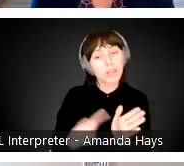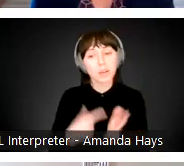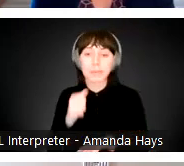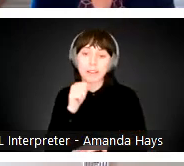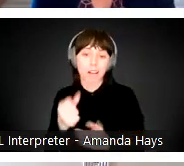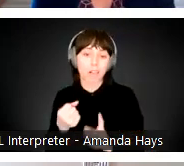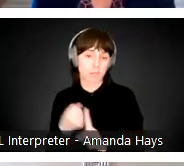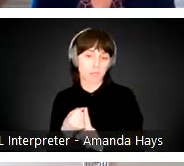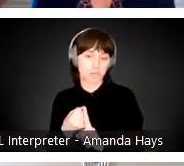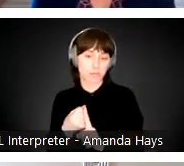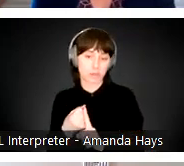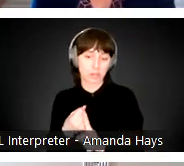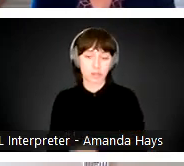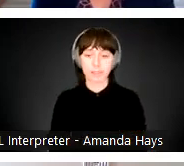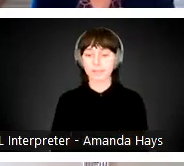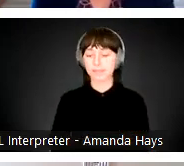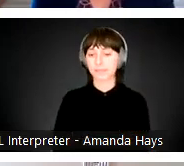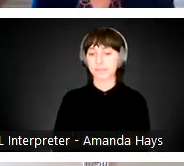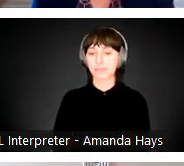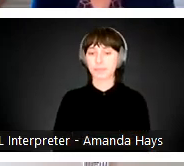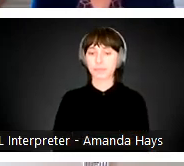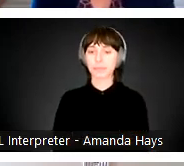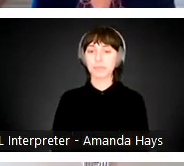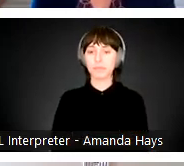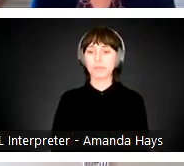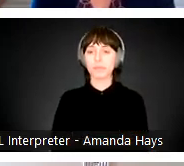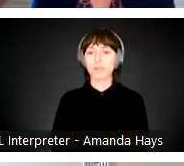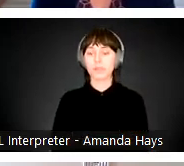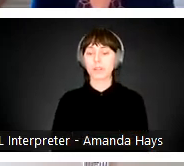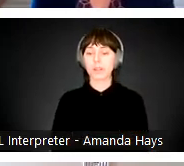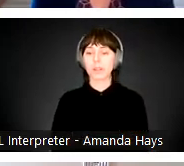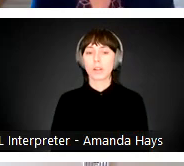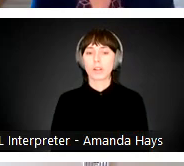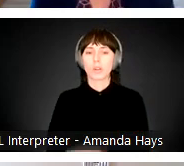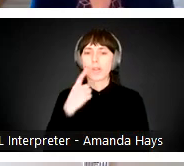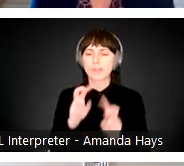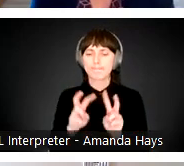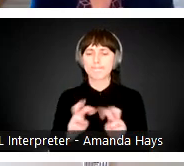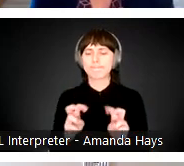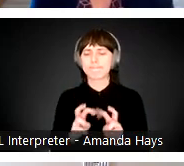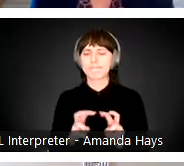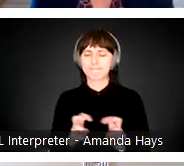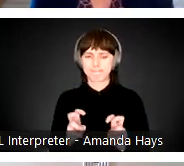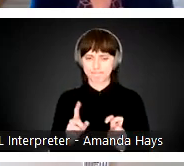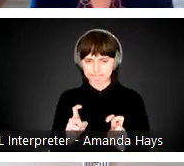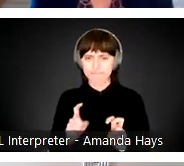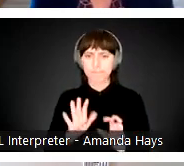question for purposes of whether or not your condition meets the definition, the